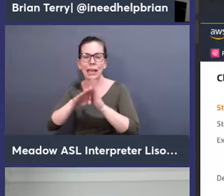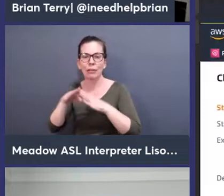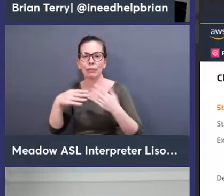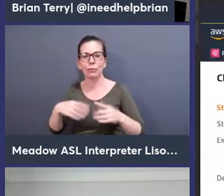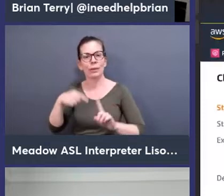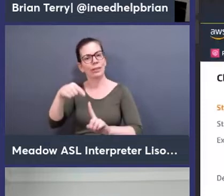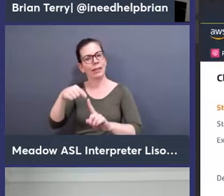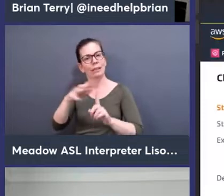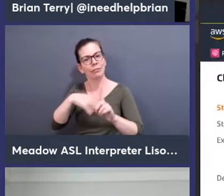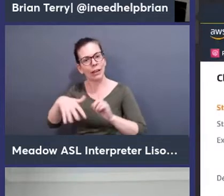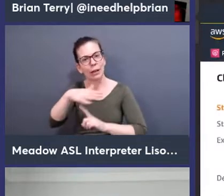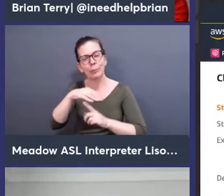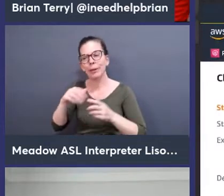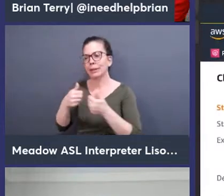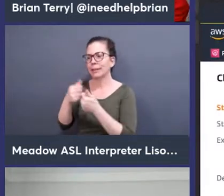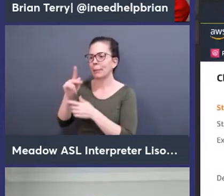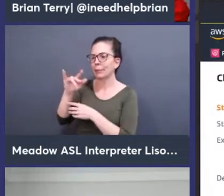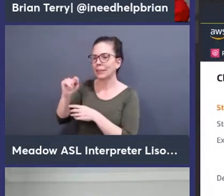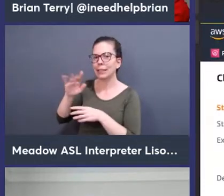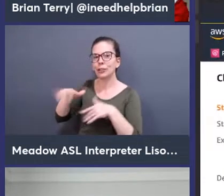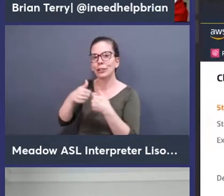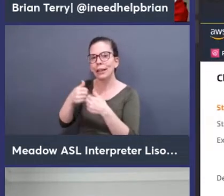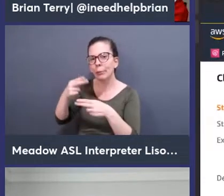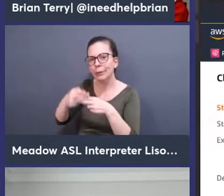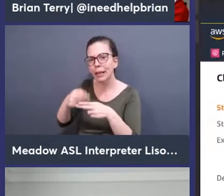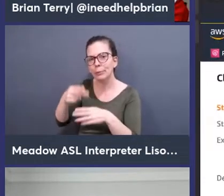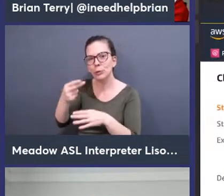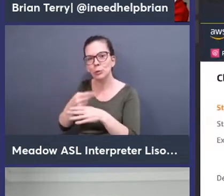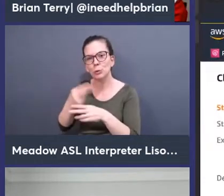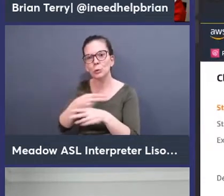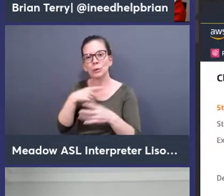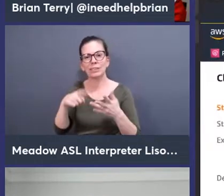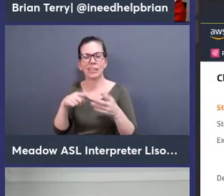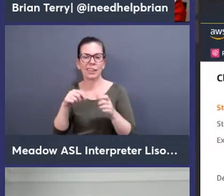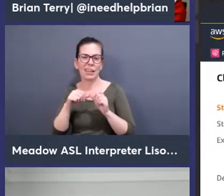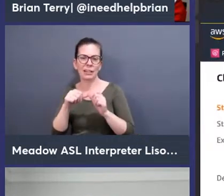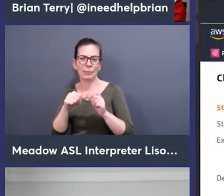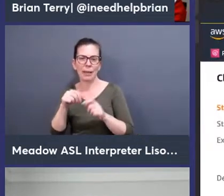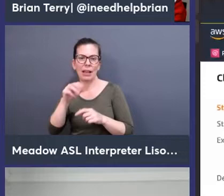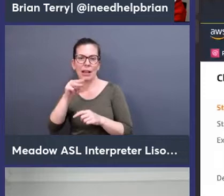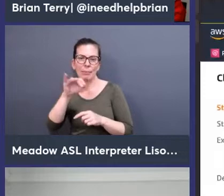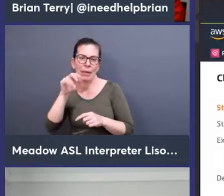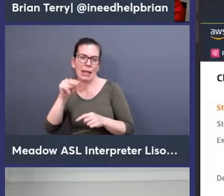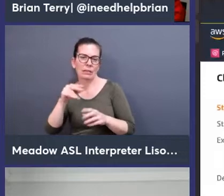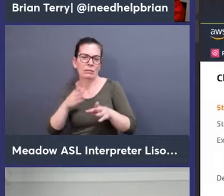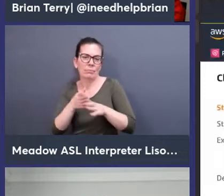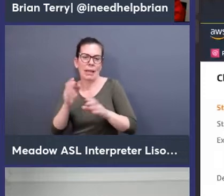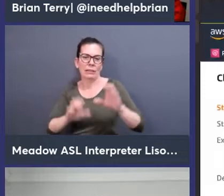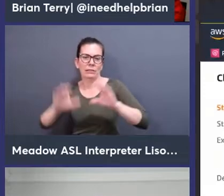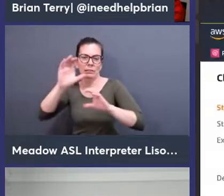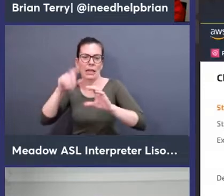GameKit is your game name that you're using, and Main is like the main stack that we used for other things in there.